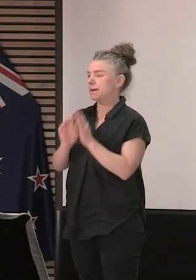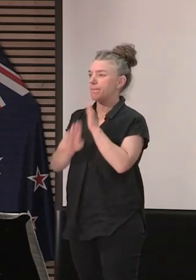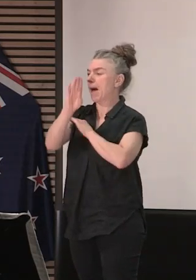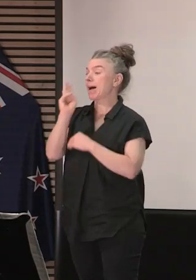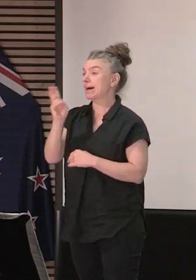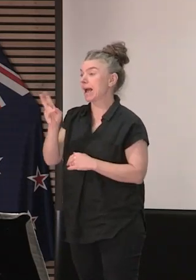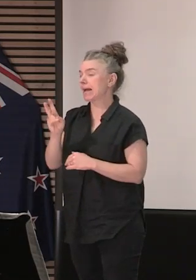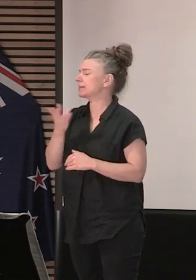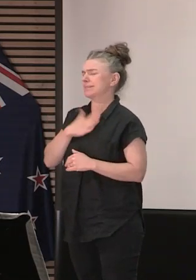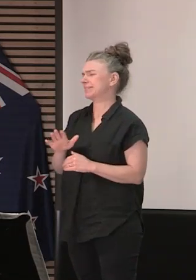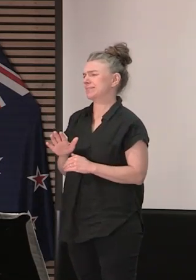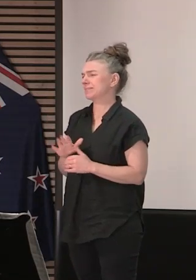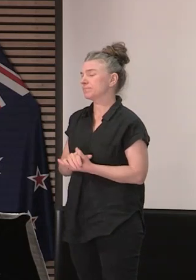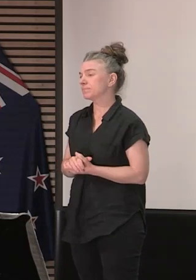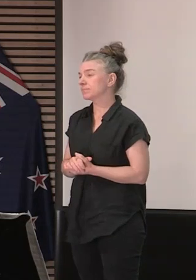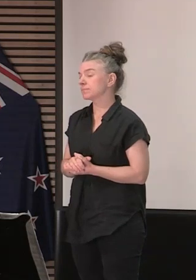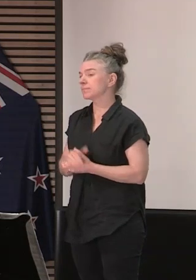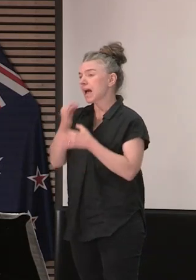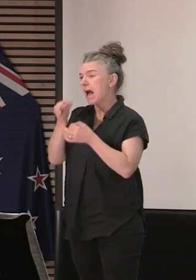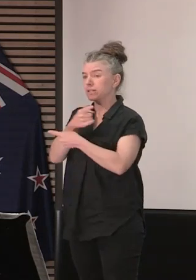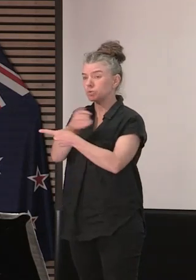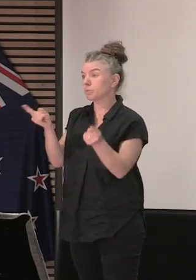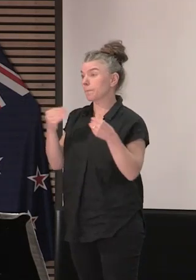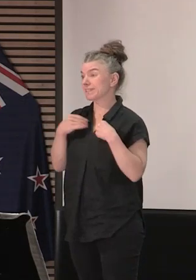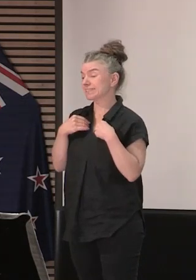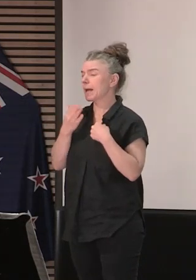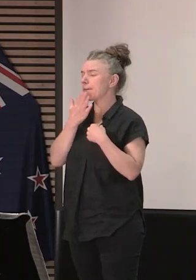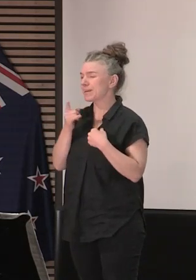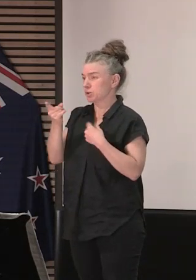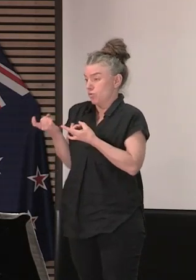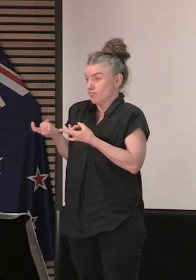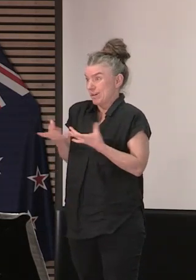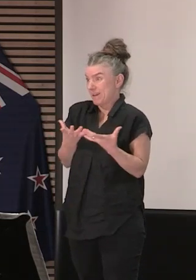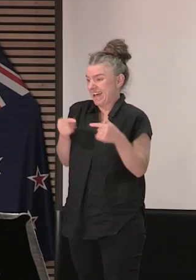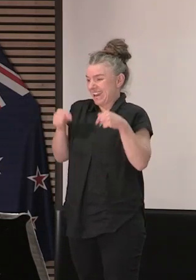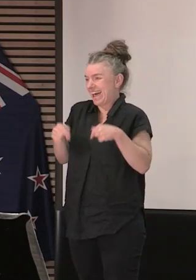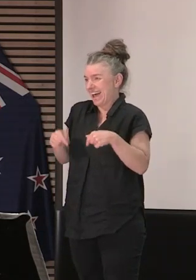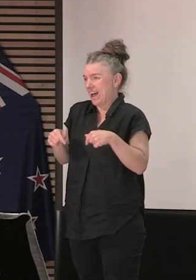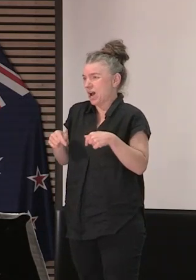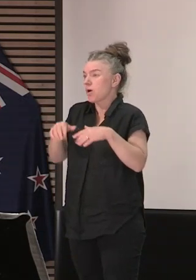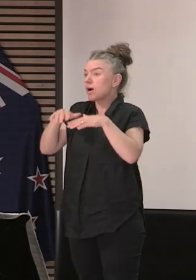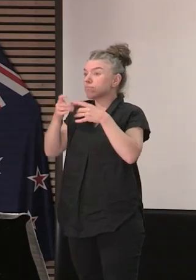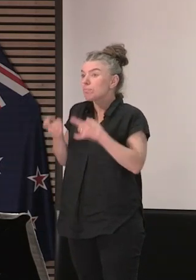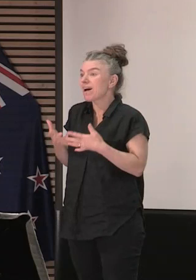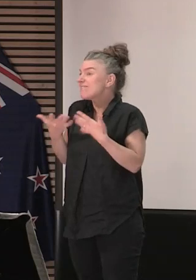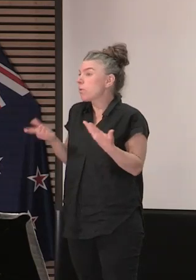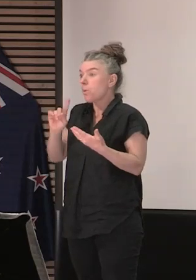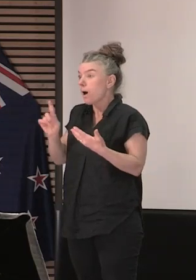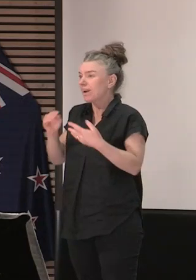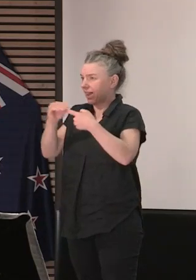In the meantime, Iask every business to use thetime that you have to preparefor what every alert levelmeans for you.